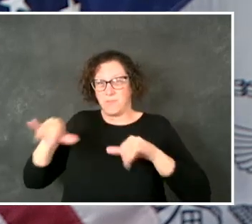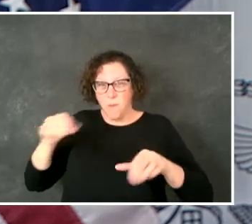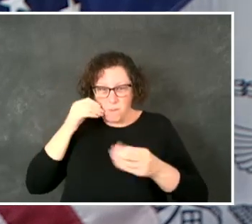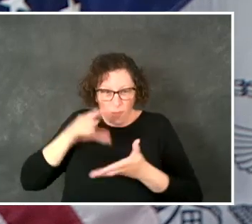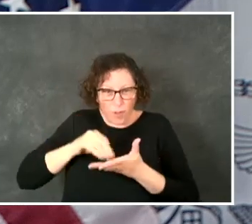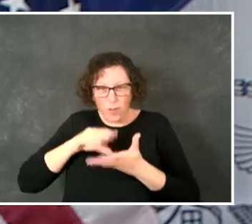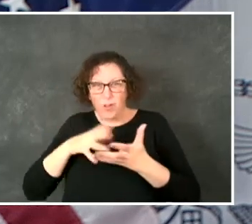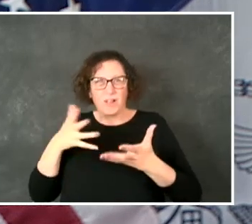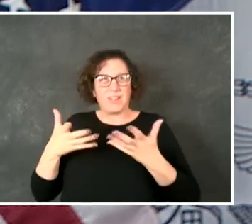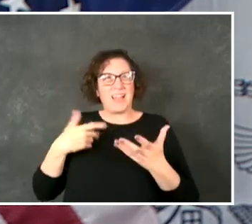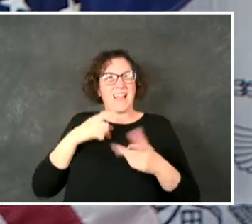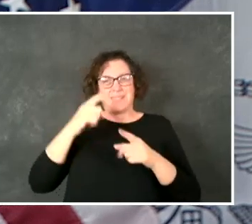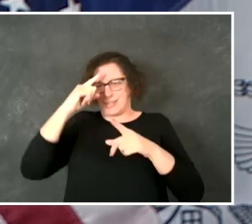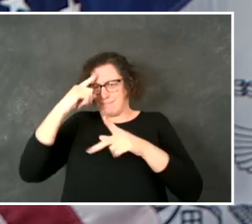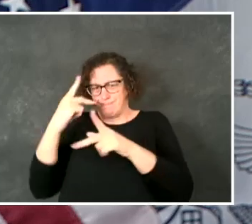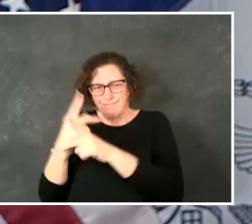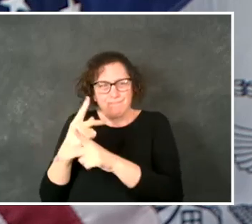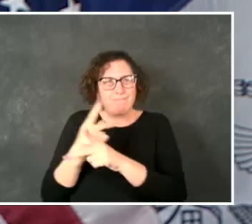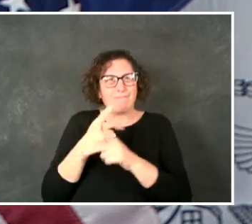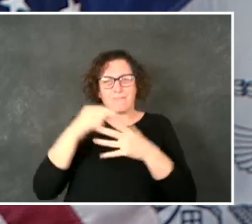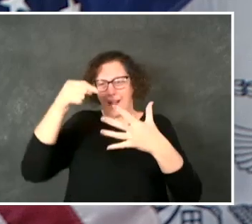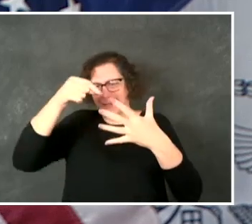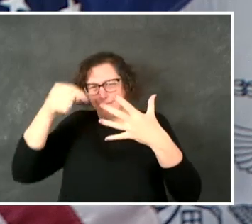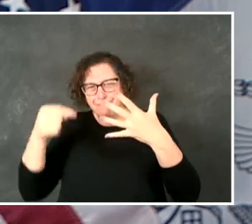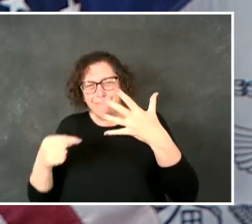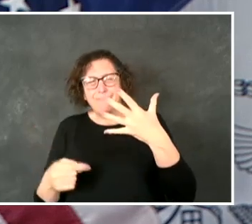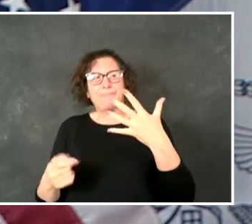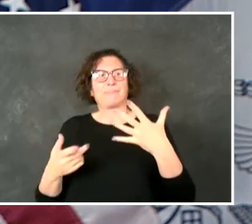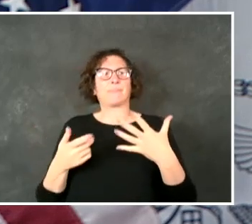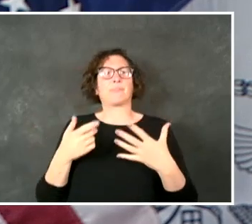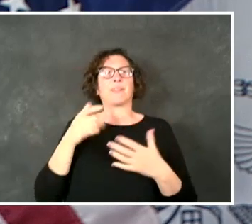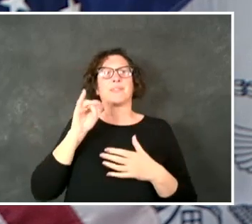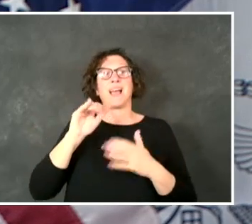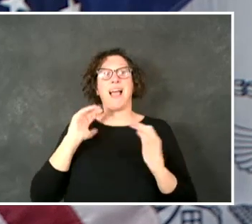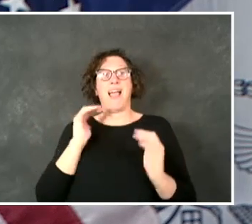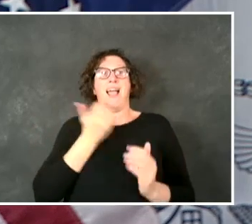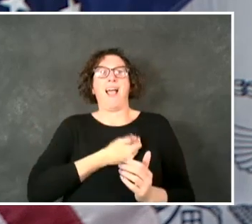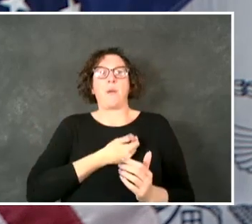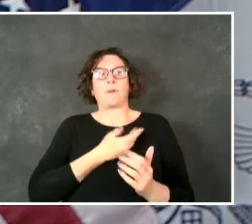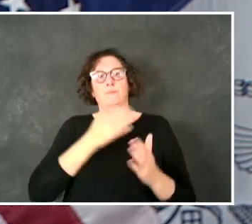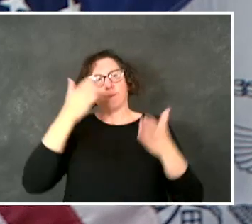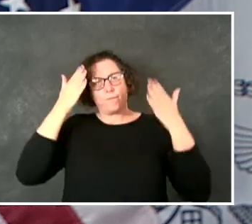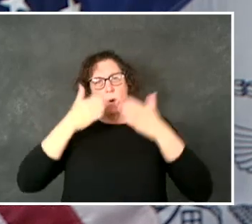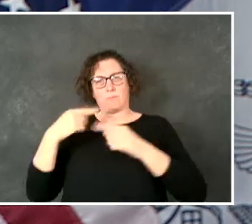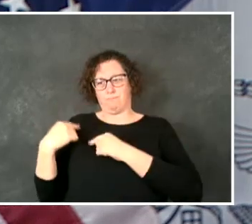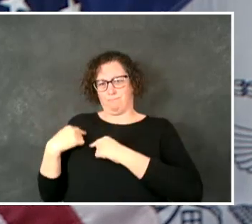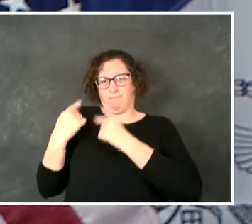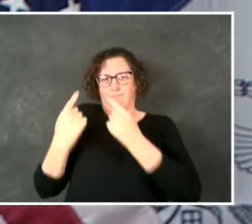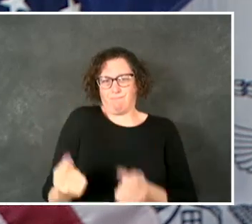ALTHOUGH, SOME AT THE ENRICHMENT CENTERS, NOT THE CLASSROOMS OR THE SCHOOL STRUCTURE